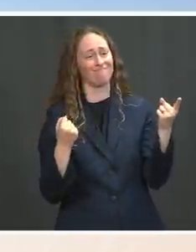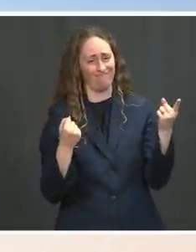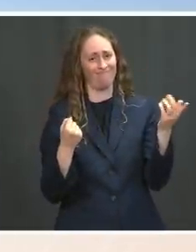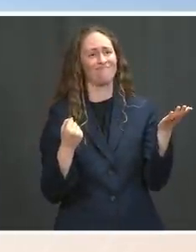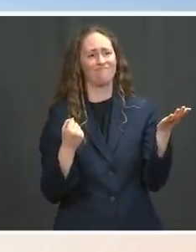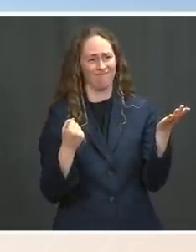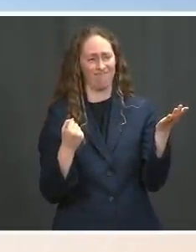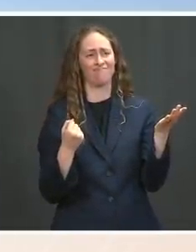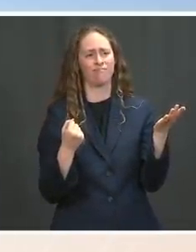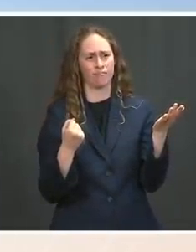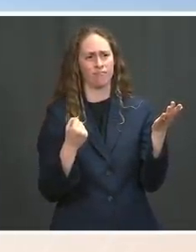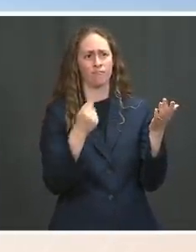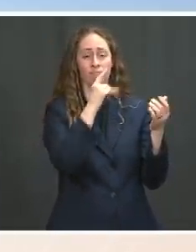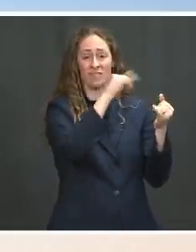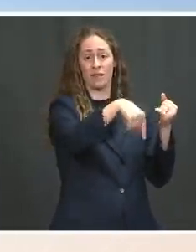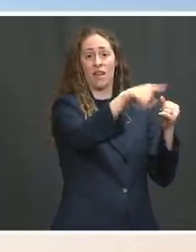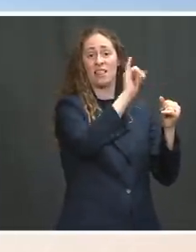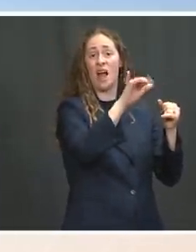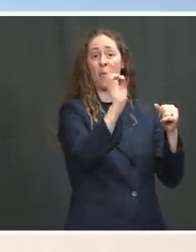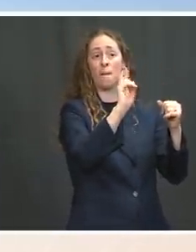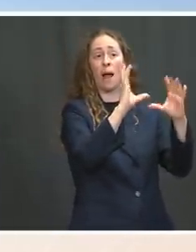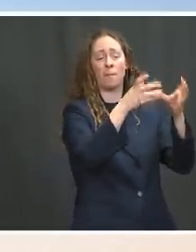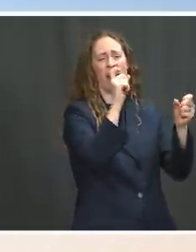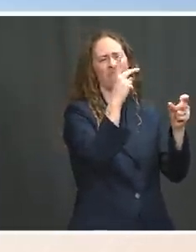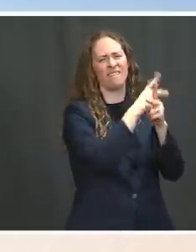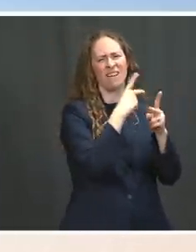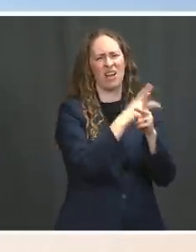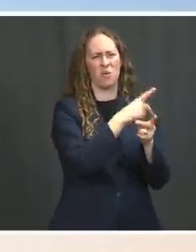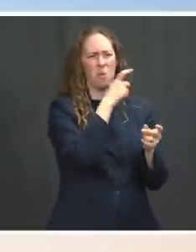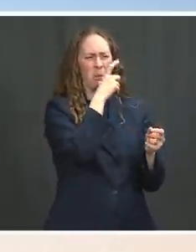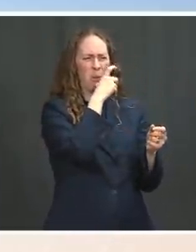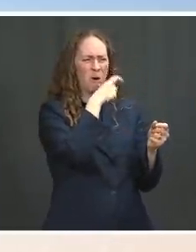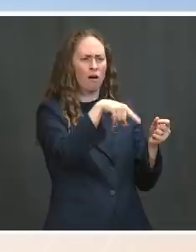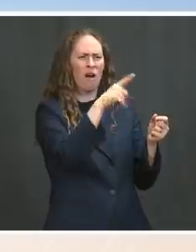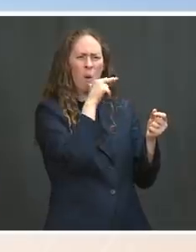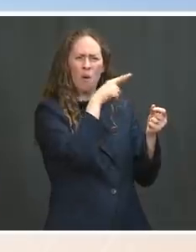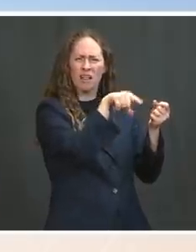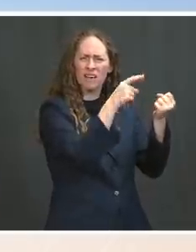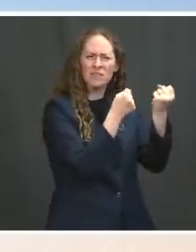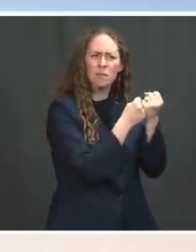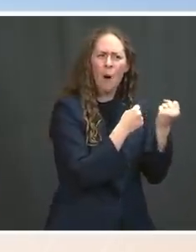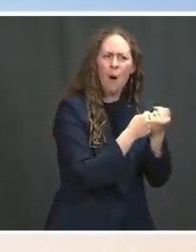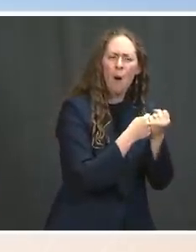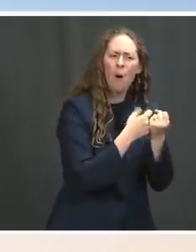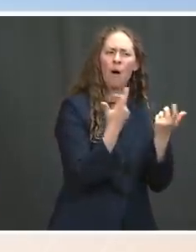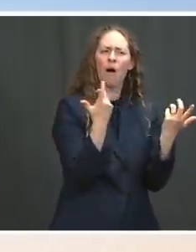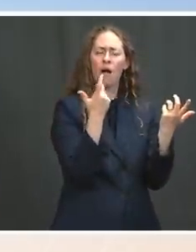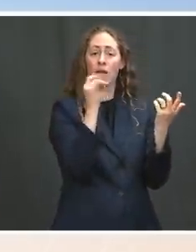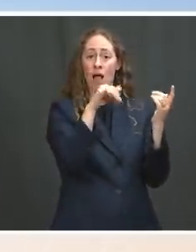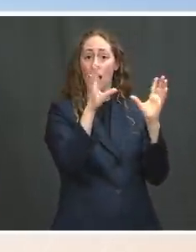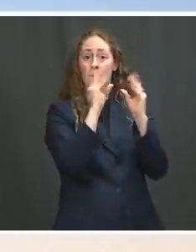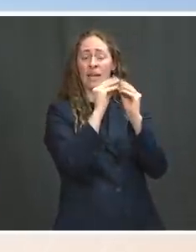and what they stand for, but this is not a meeting that's focused on that. So the President has a long history of working with people